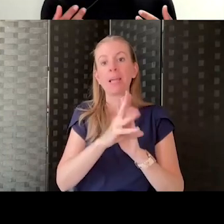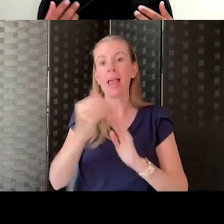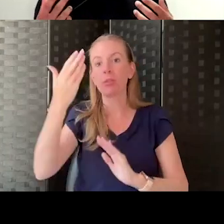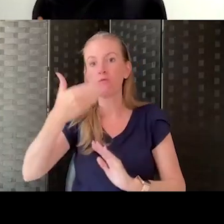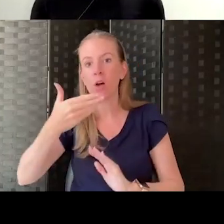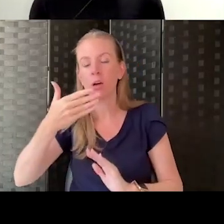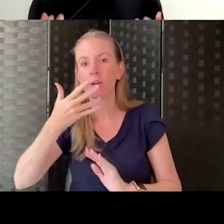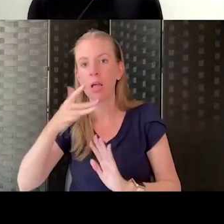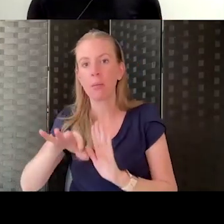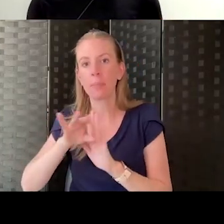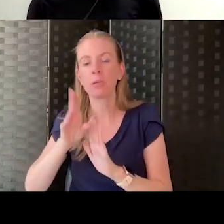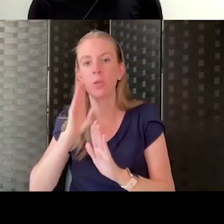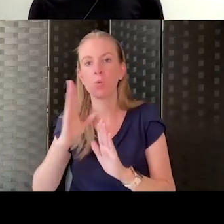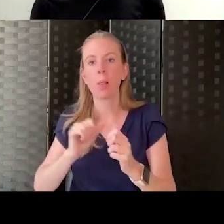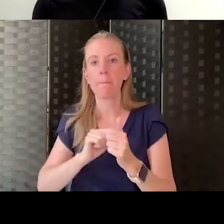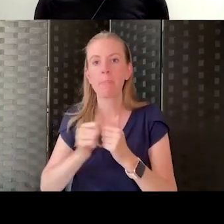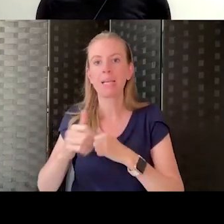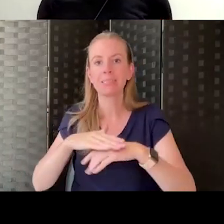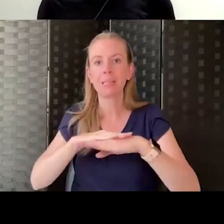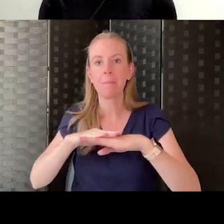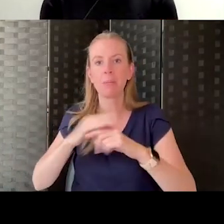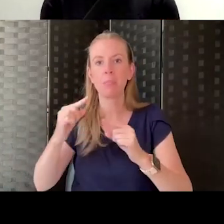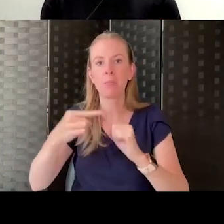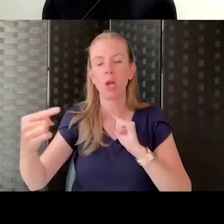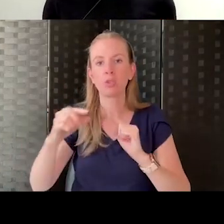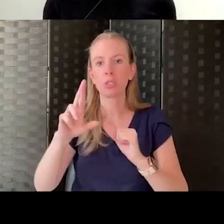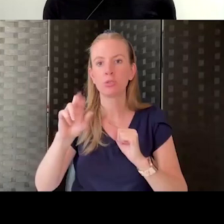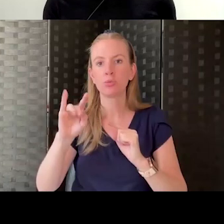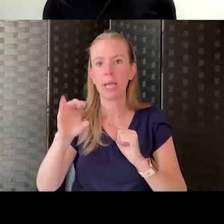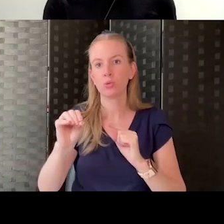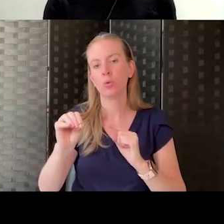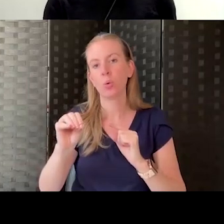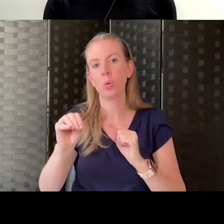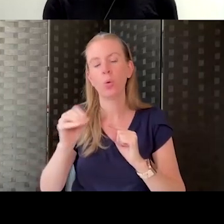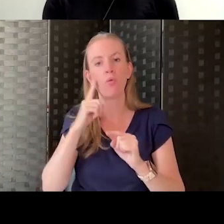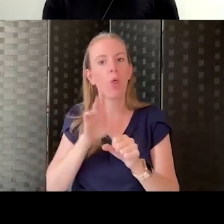it would pass the minimum contrast ratio that would get throughout the entire application and